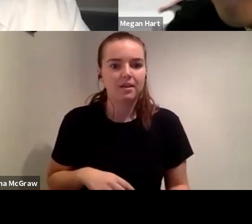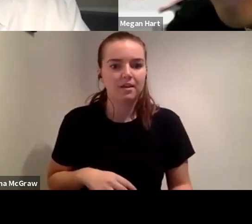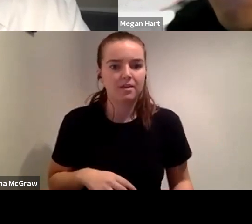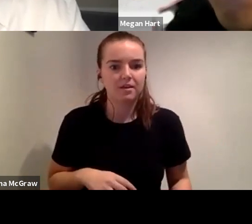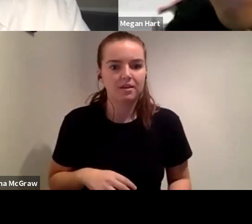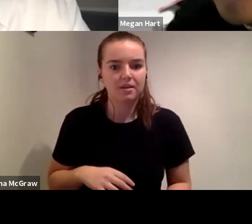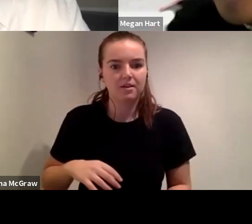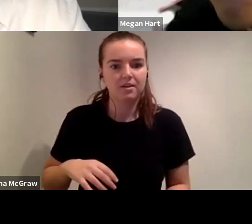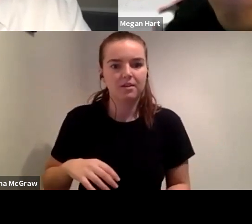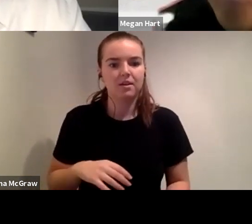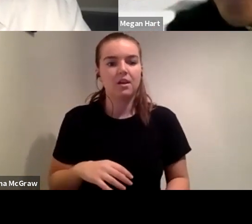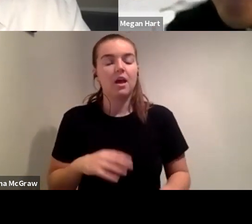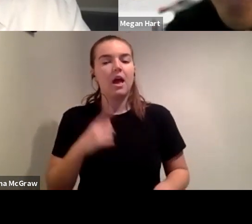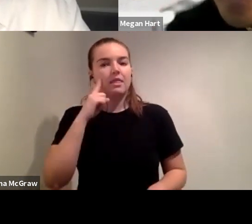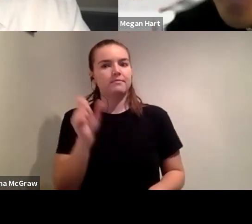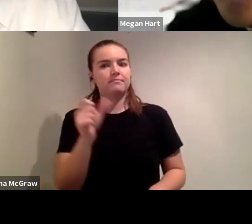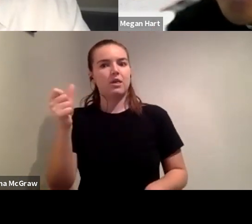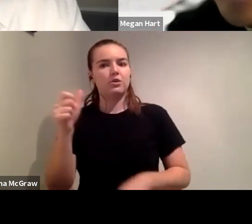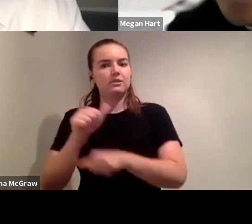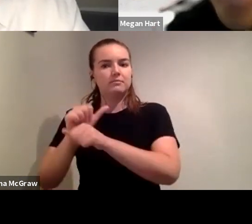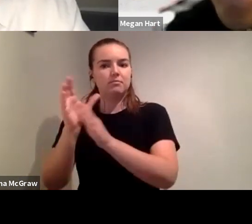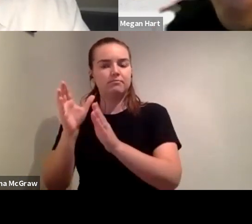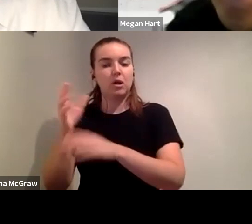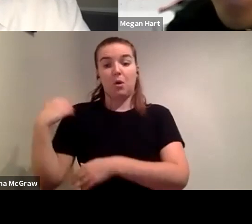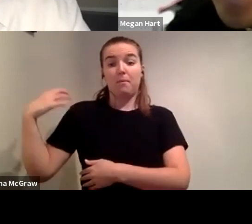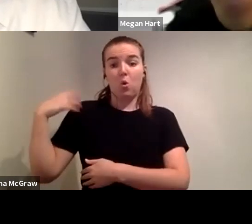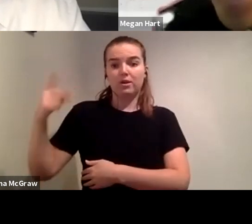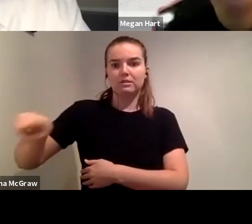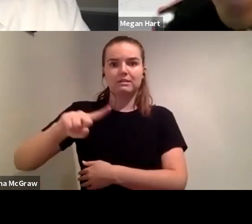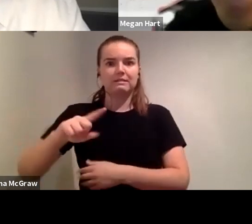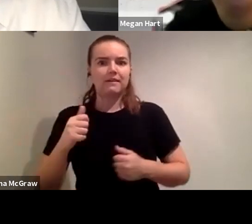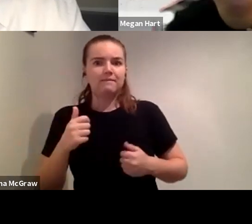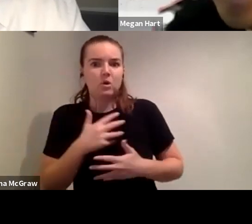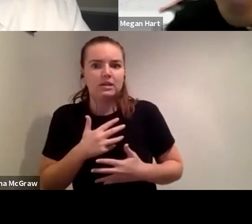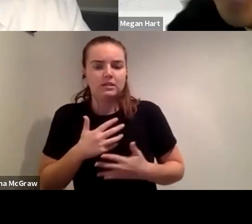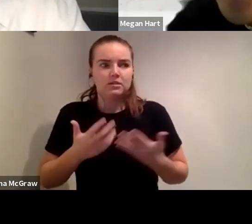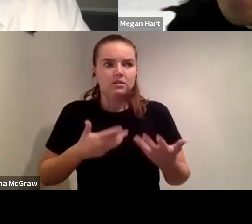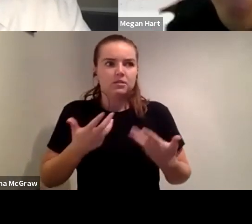The one I am so glad you talked about that.